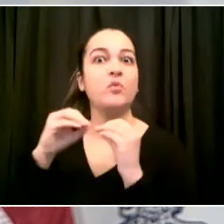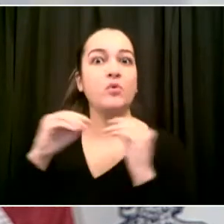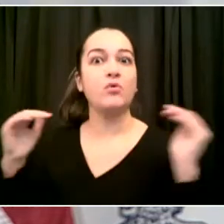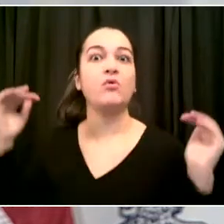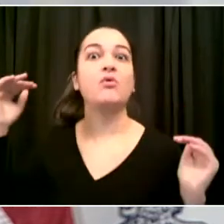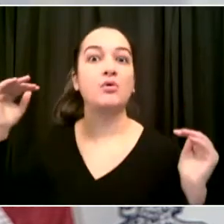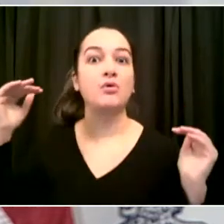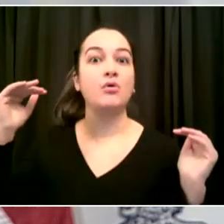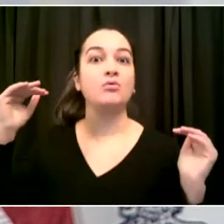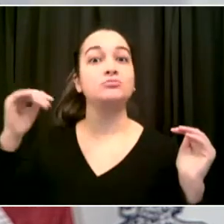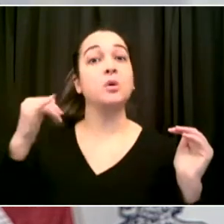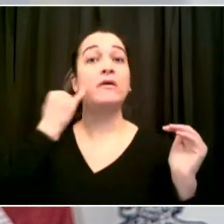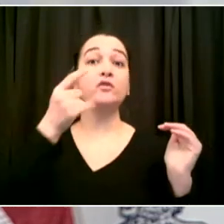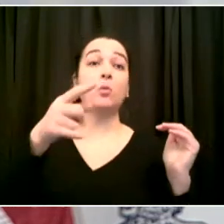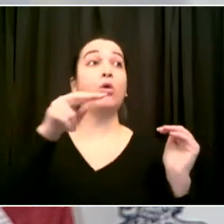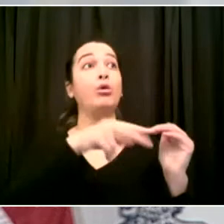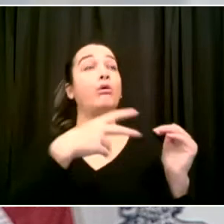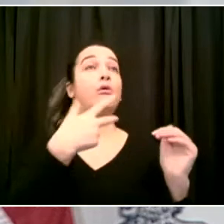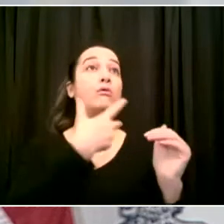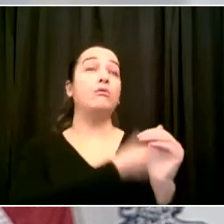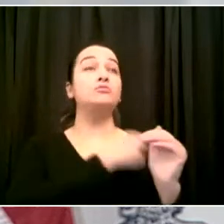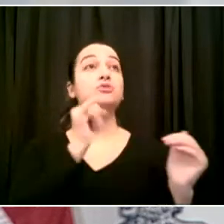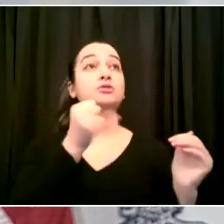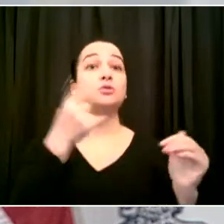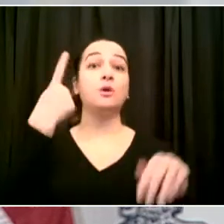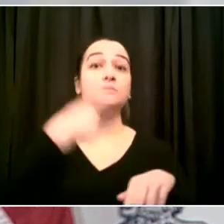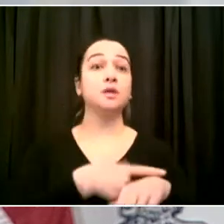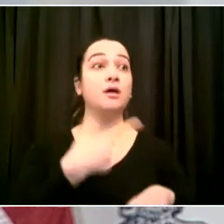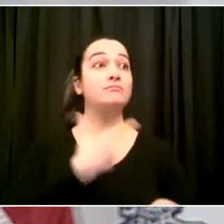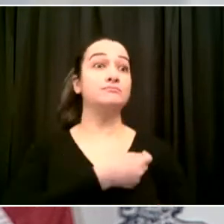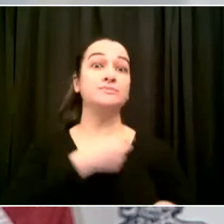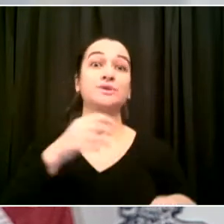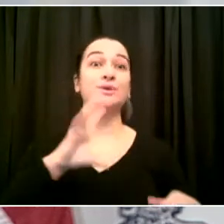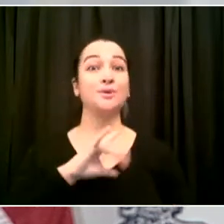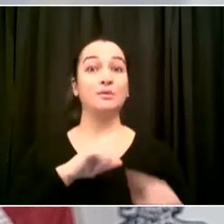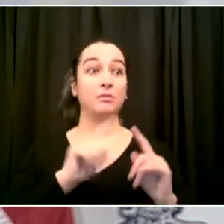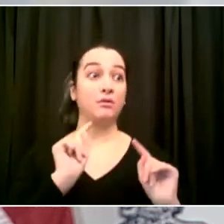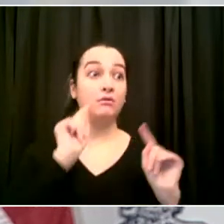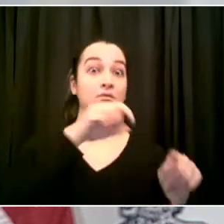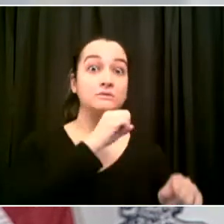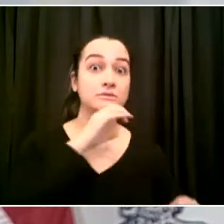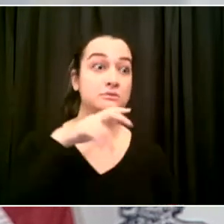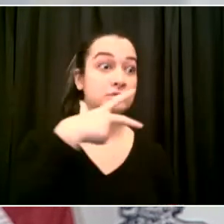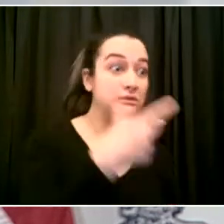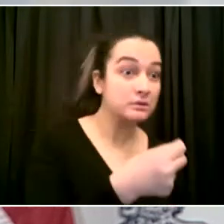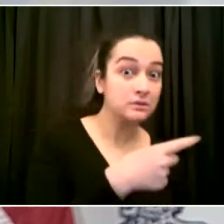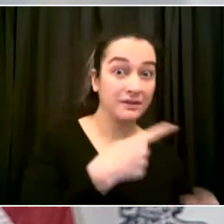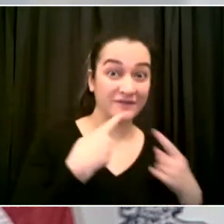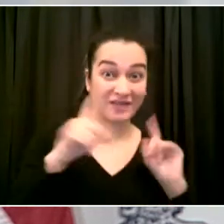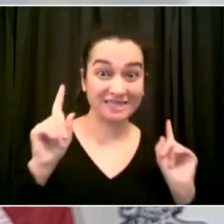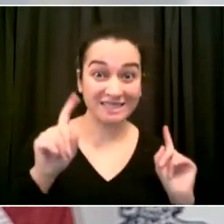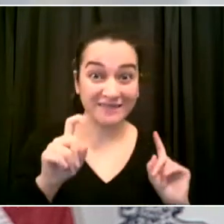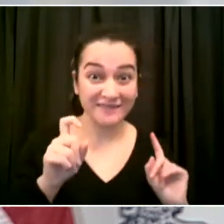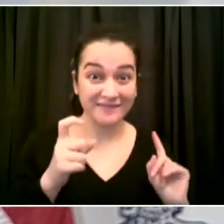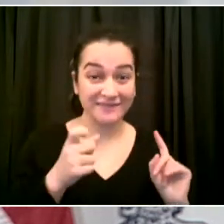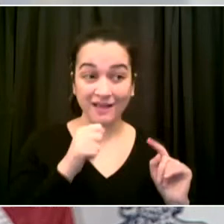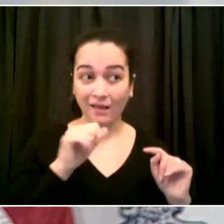HIS LETTER RISKIER WERE GIVING THEM SOMETHING LESS EFFECTIVE? I DON'T BELIEVE THAT IS THE CCASE. I'M GOING TO